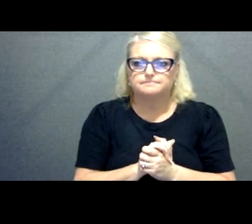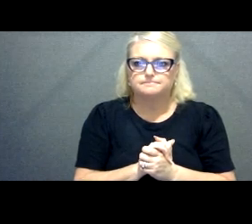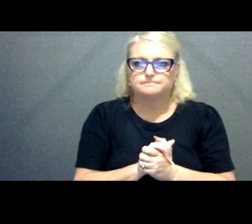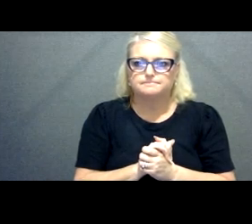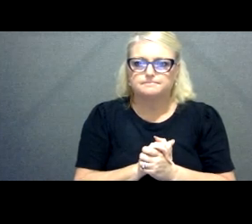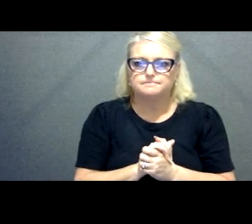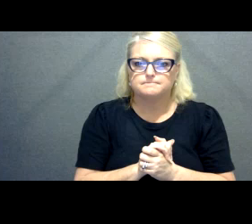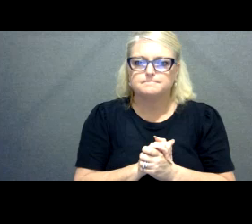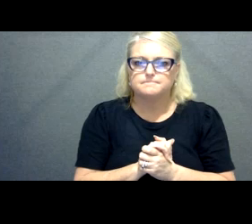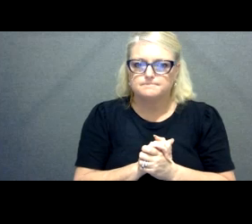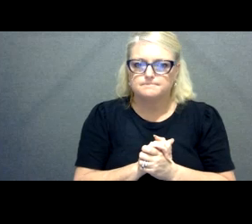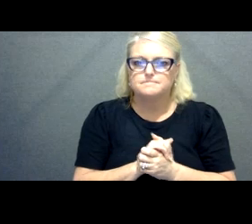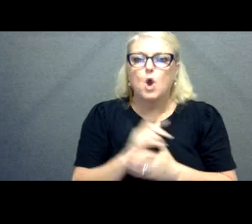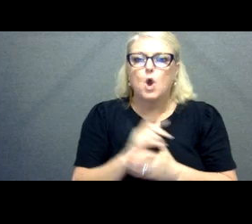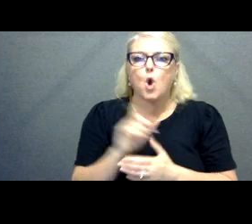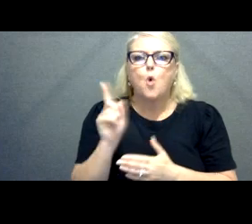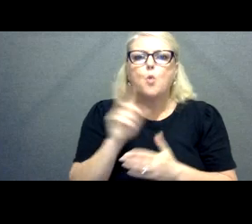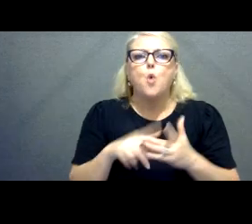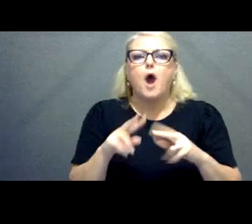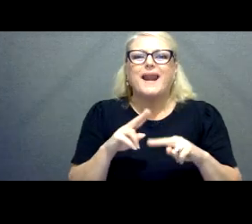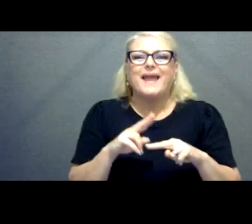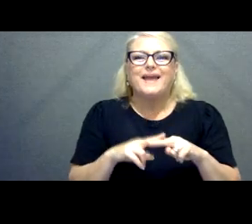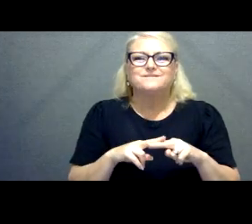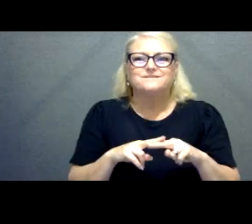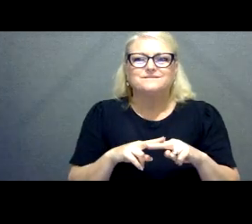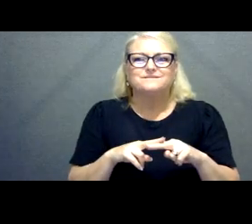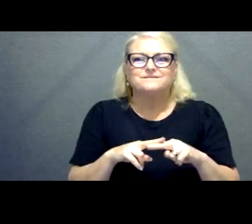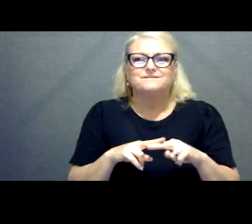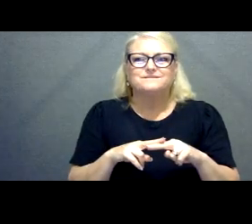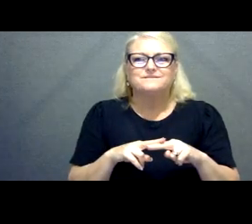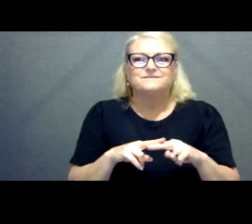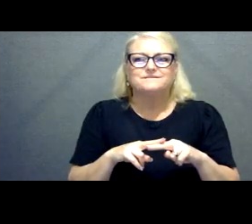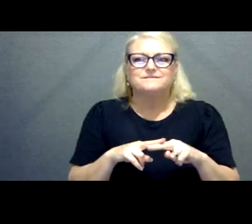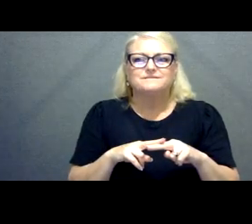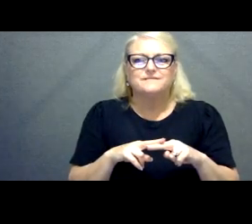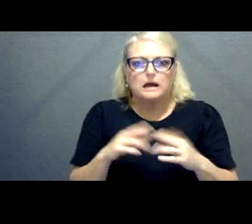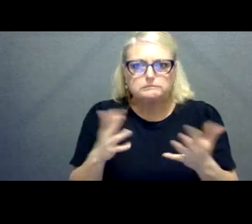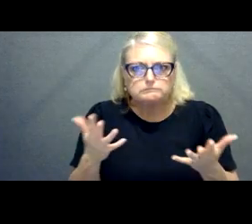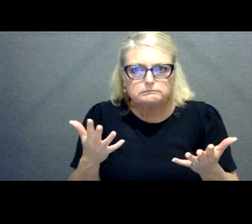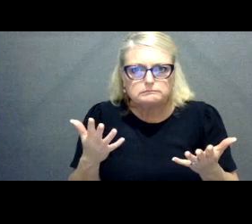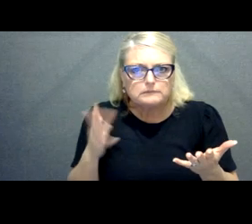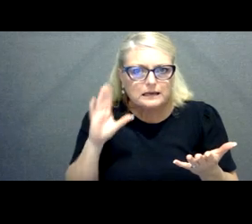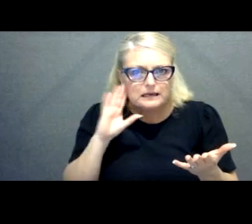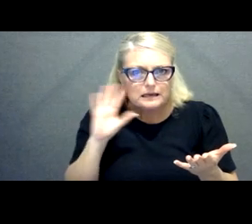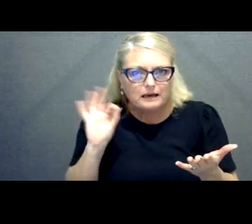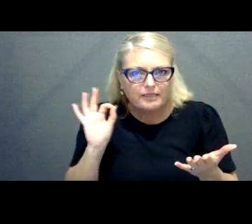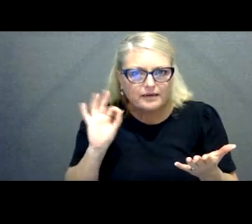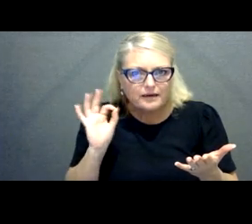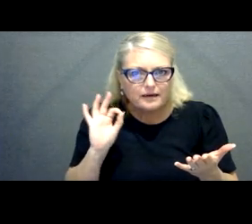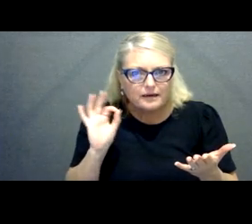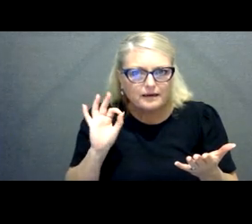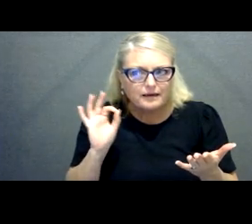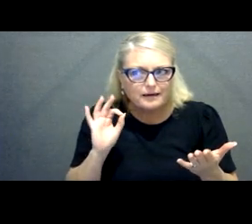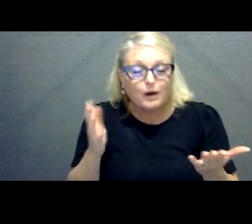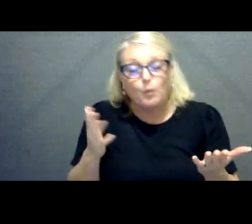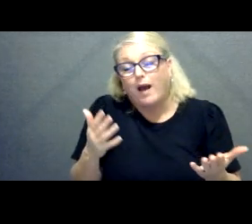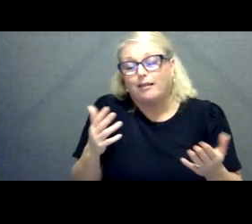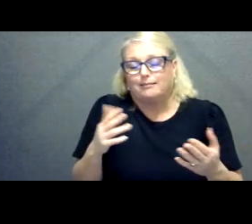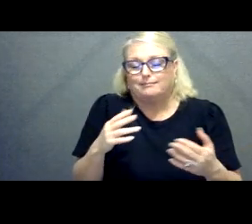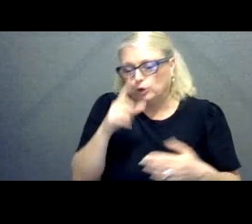things that um you can assist the client to do um obviously give us a call um see a Duty Lawyer and